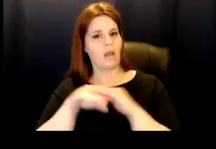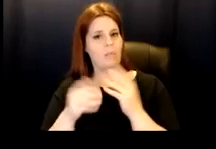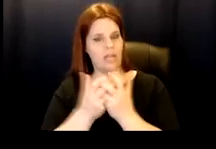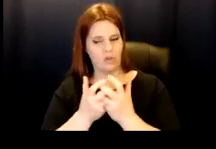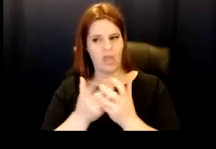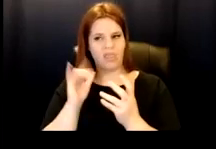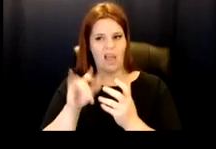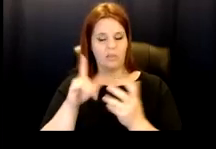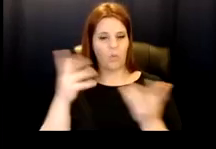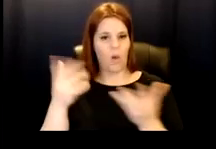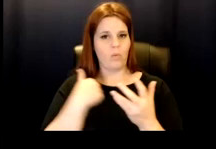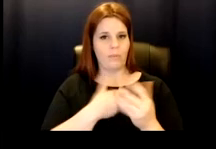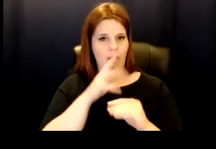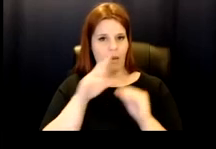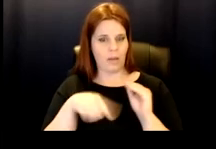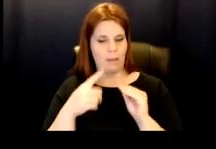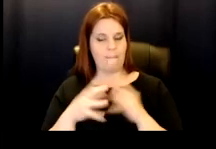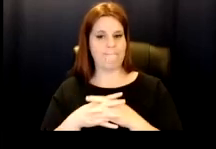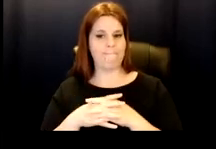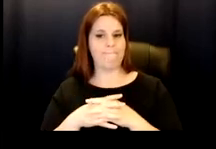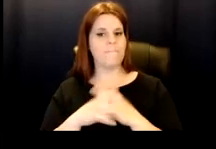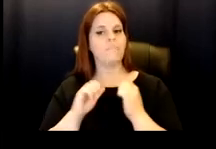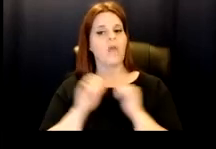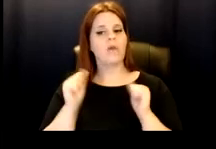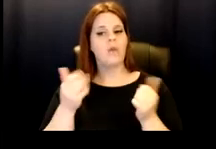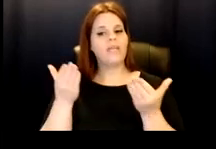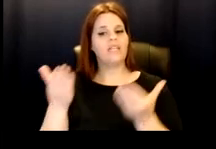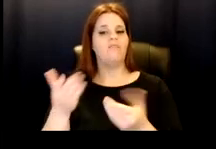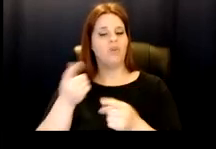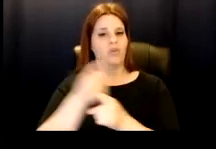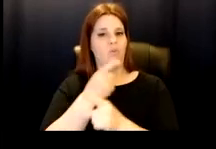been talking about in the conference, how to deliver the right information to the right